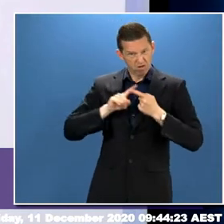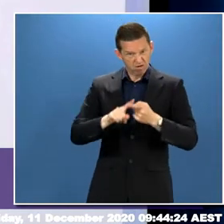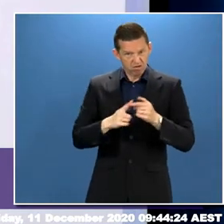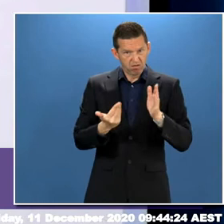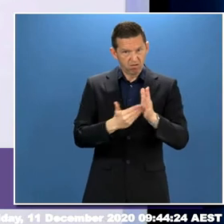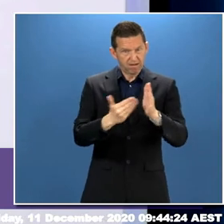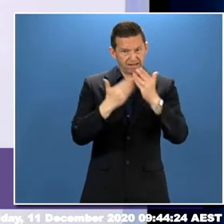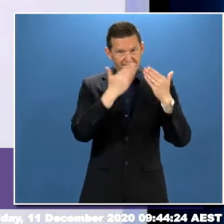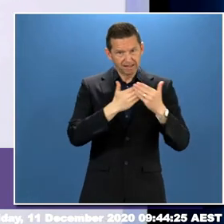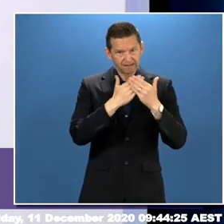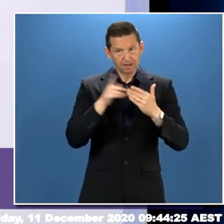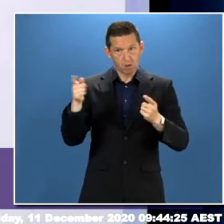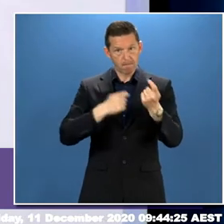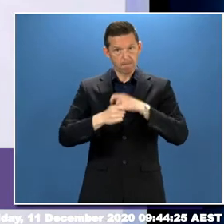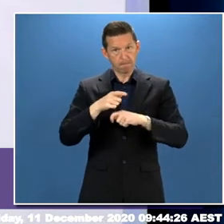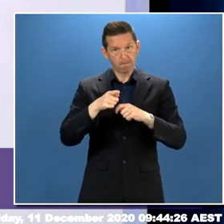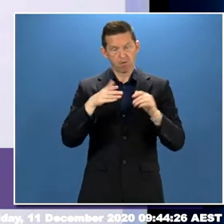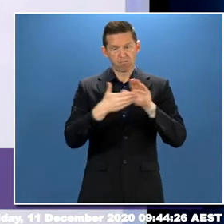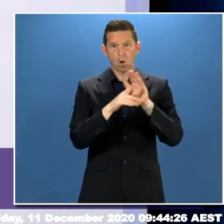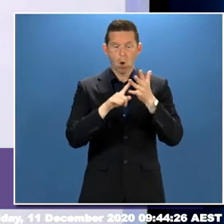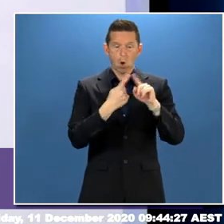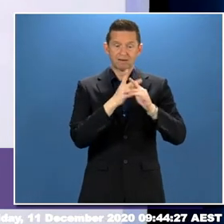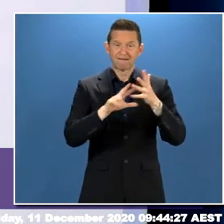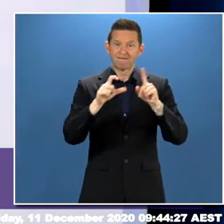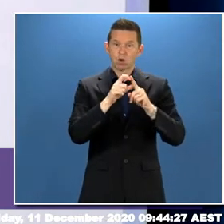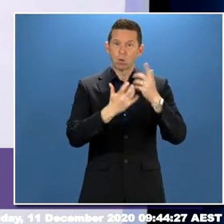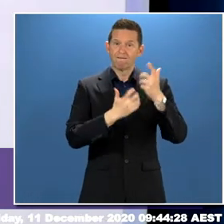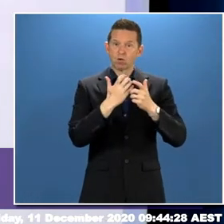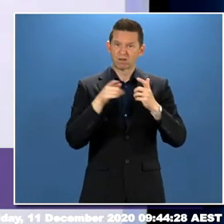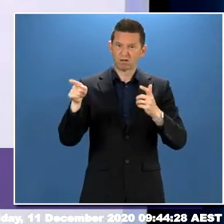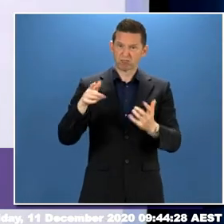So you became a Rhodes Scholar representing WA.